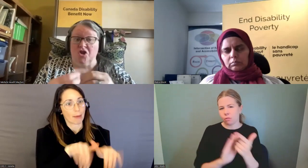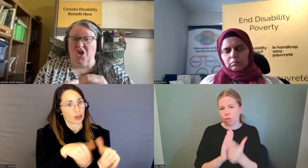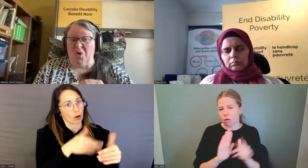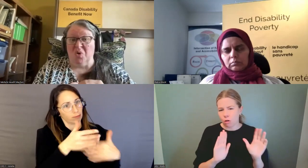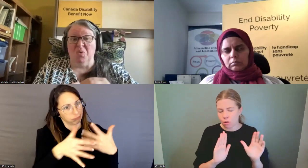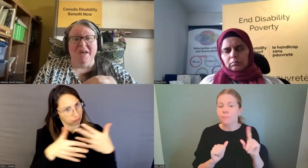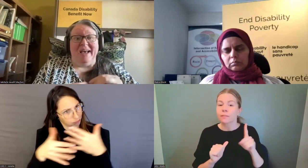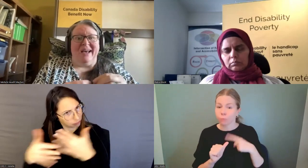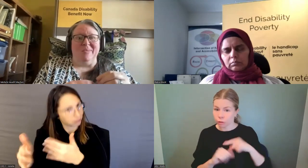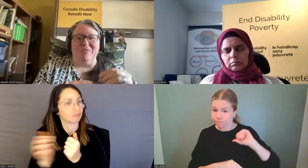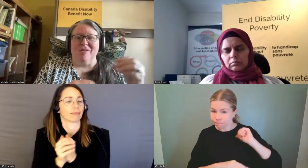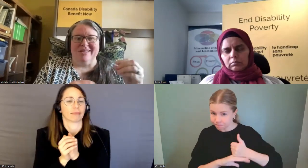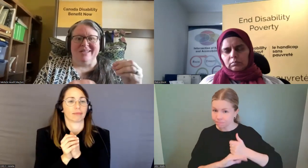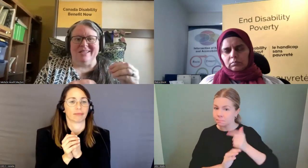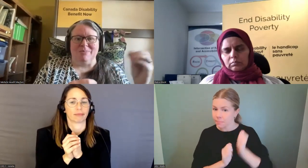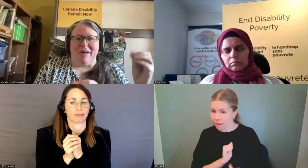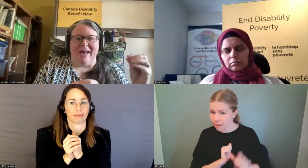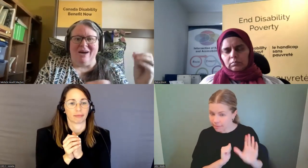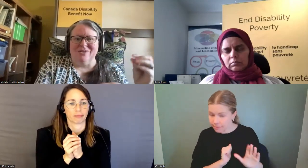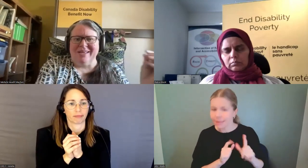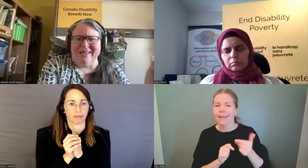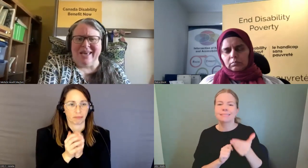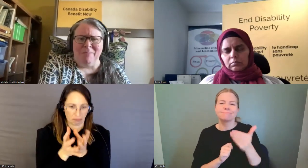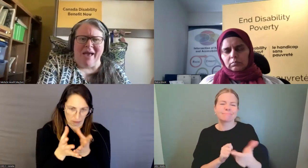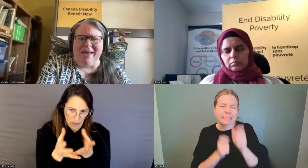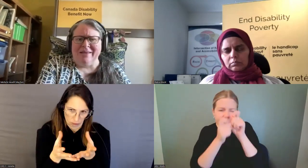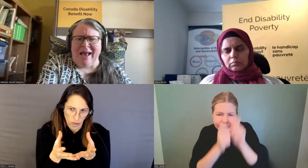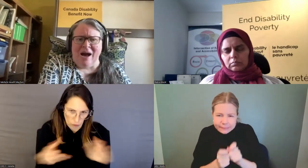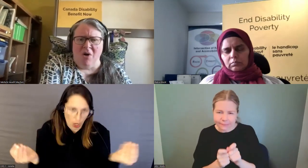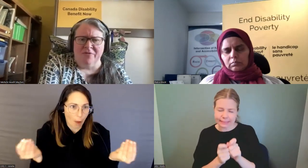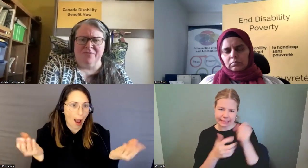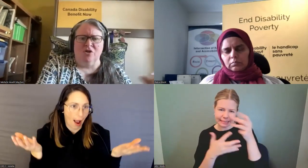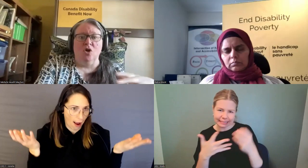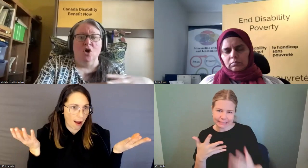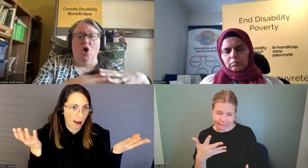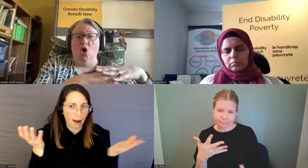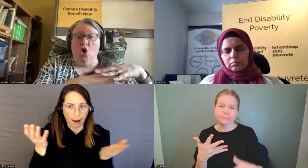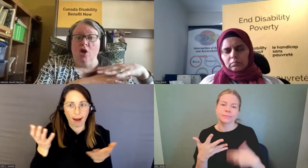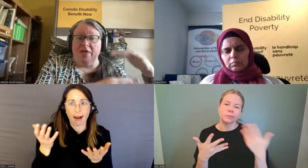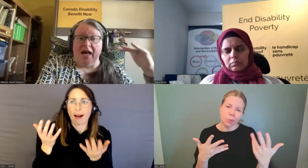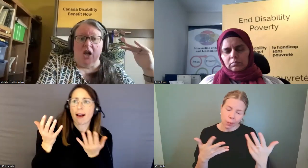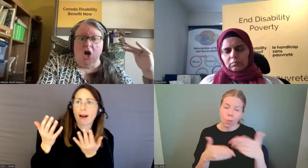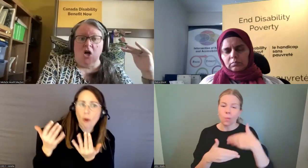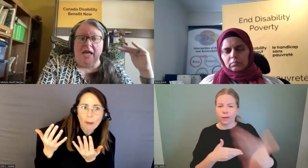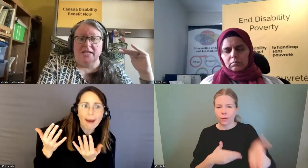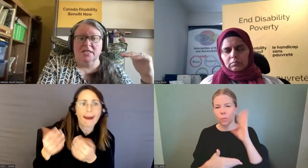THE PROCESSES AND HOW MUCH PEOPLE WILL GET PAID AND HOW LONG AND HOW OFTEN AND ALL THOSE